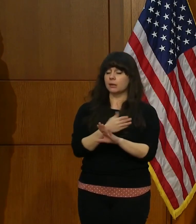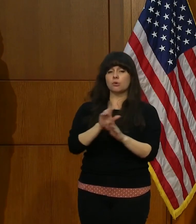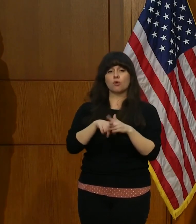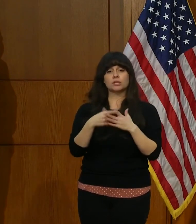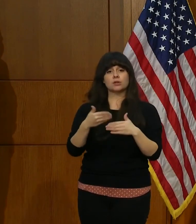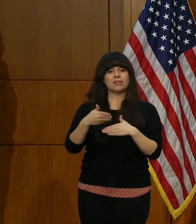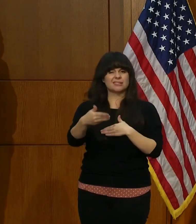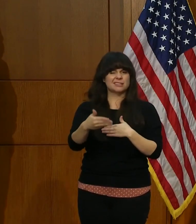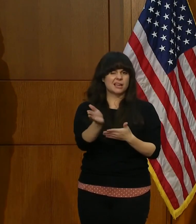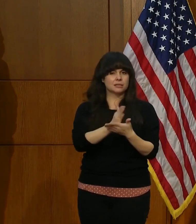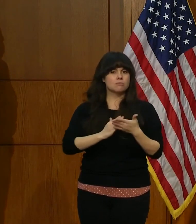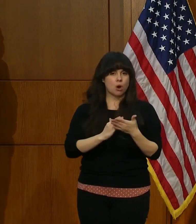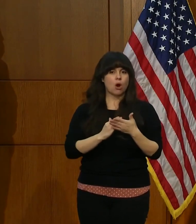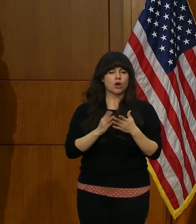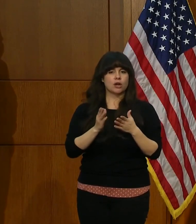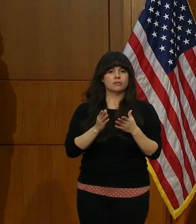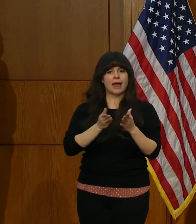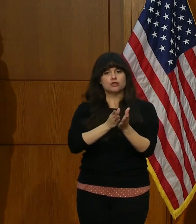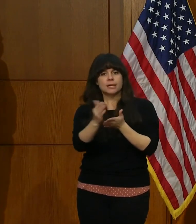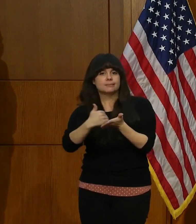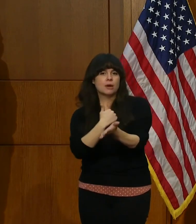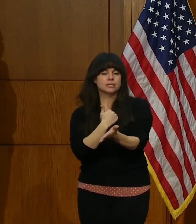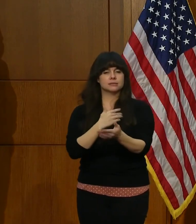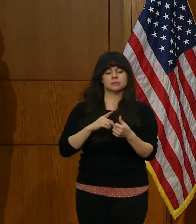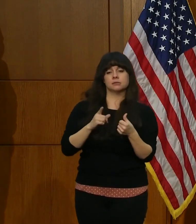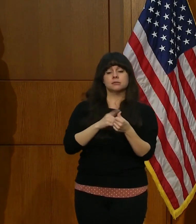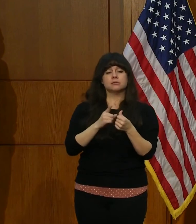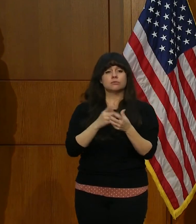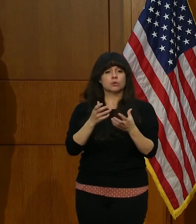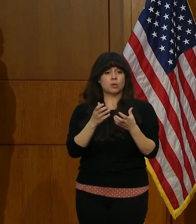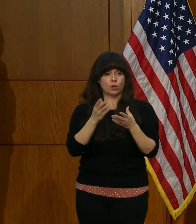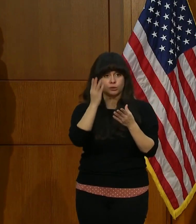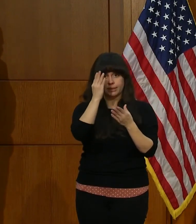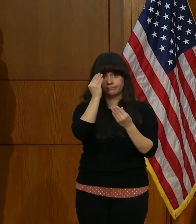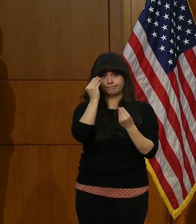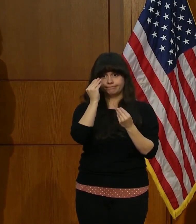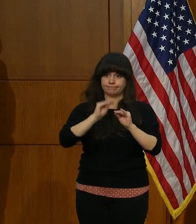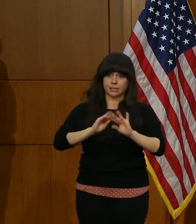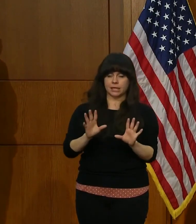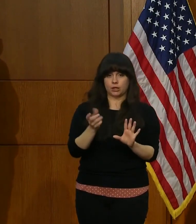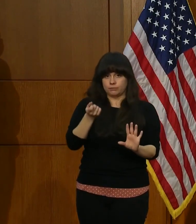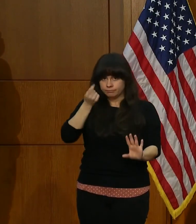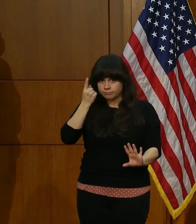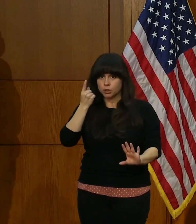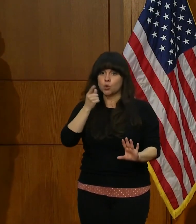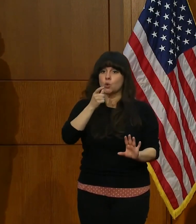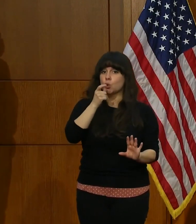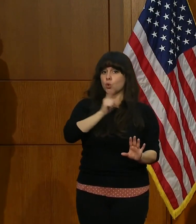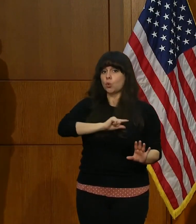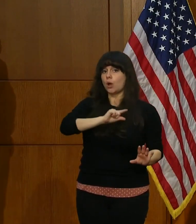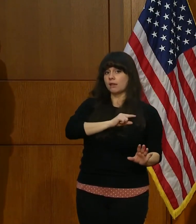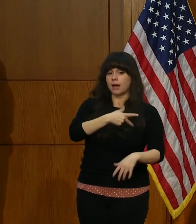WE'RE GONNA GET WHERE WE NEED TO BE NOW BEFORE WE TURN TO THE NEXT STEPS ON TRANSPARENCY. I